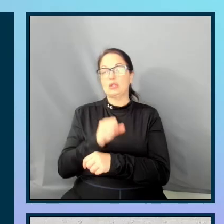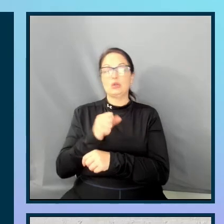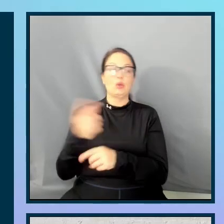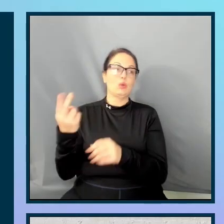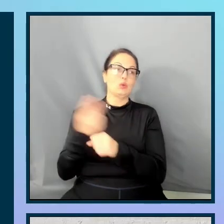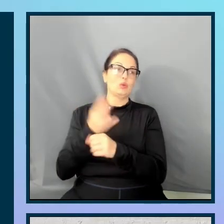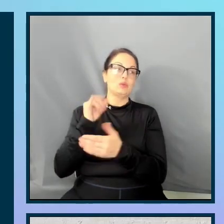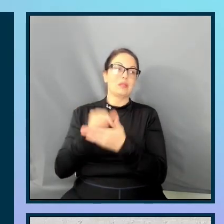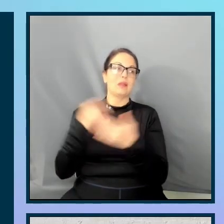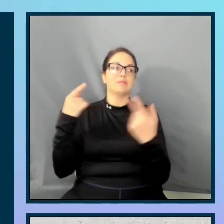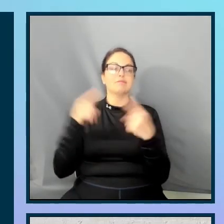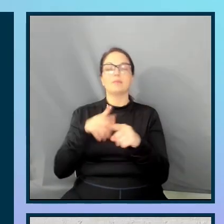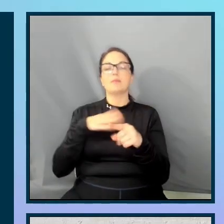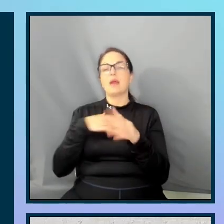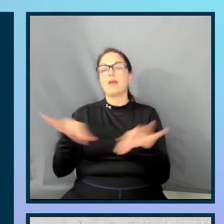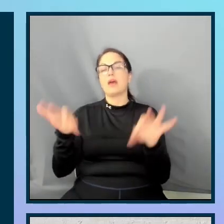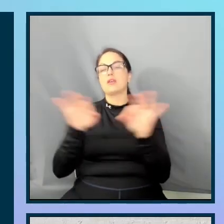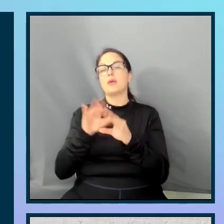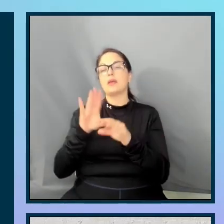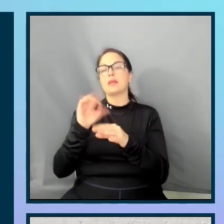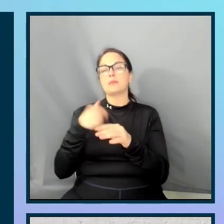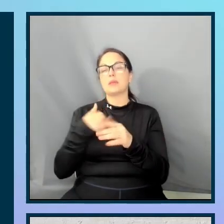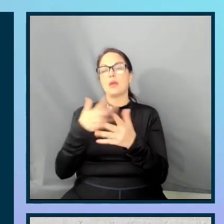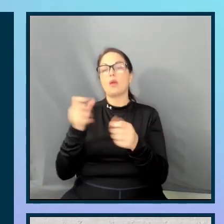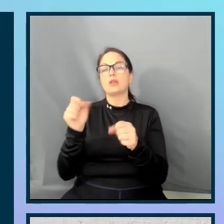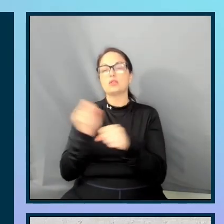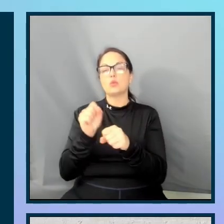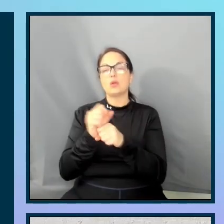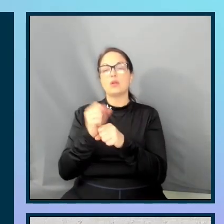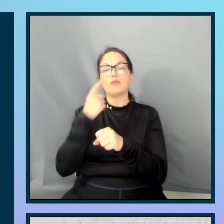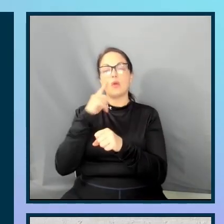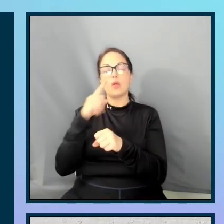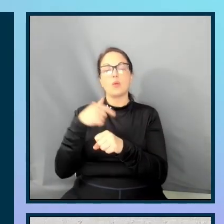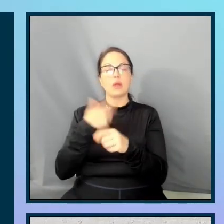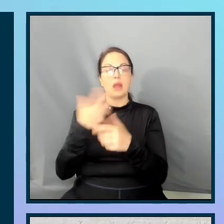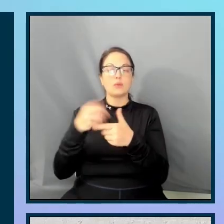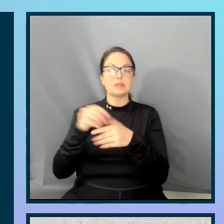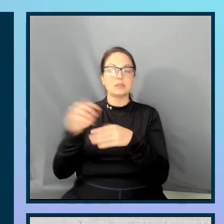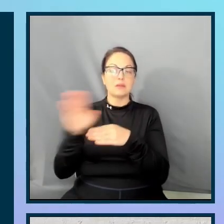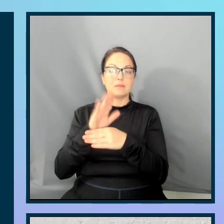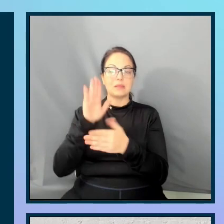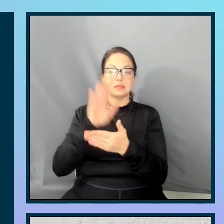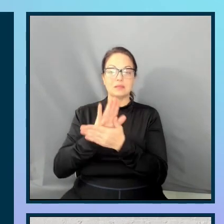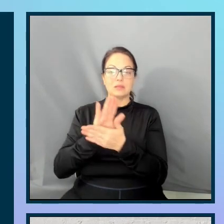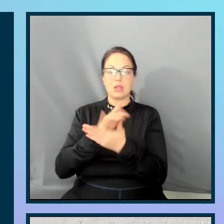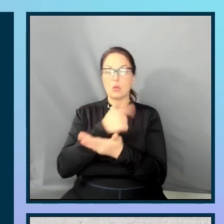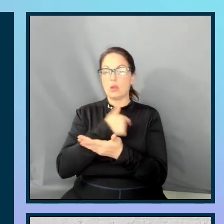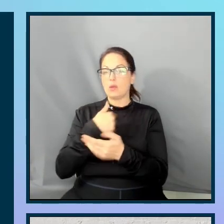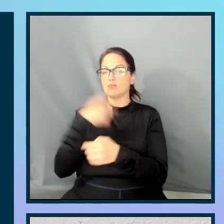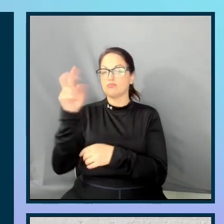and was a company I wanted to work for. When I was in business school, we got to travel to New York,